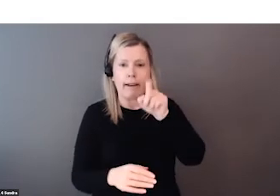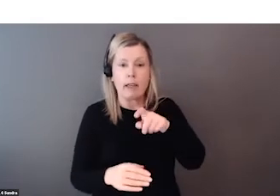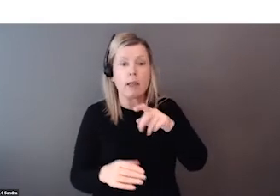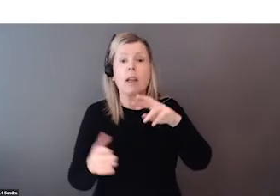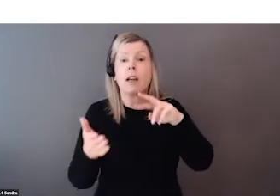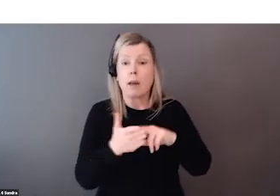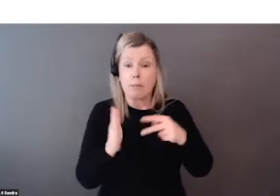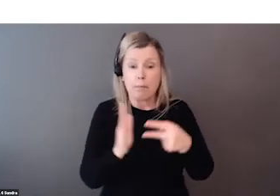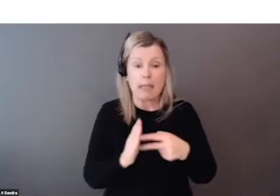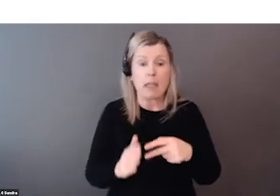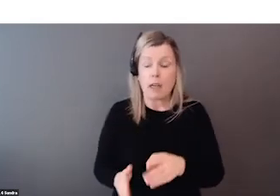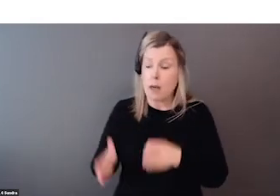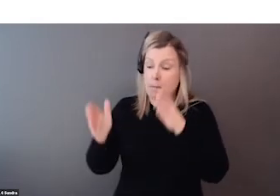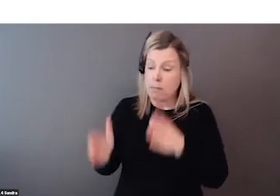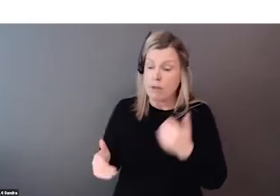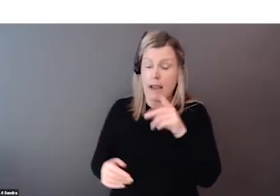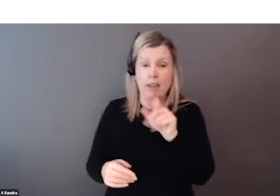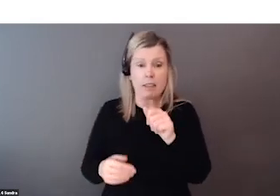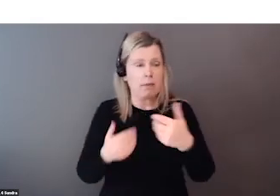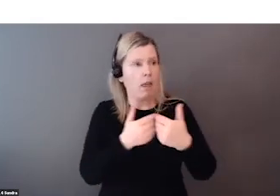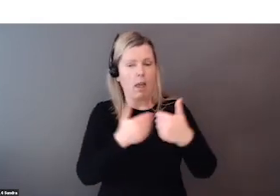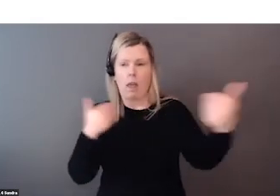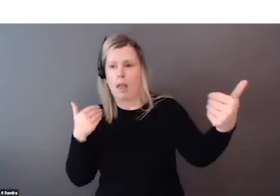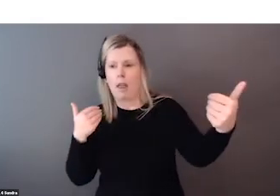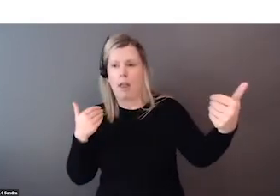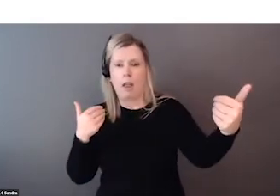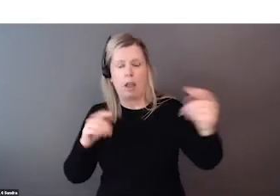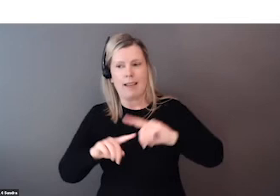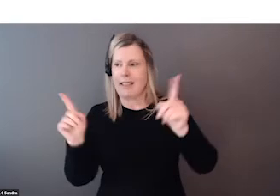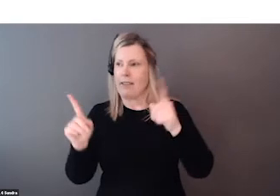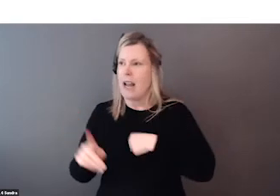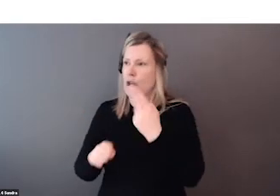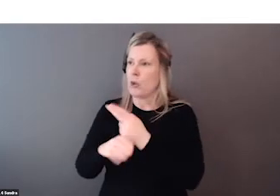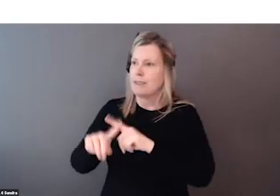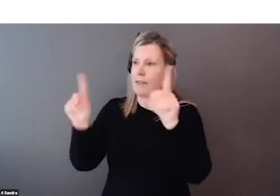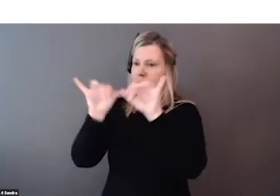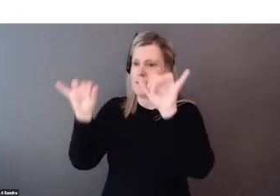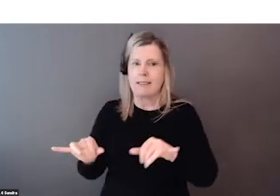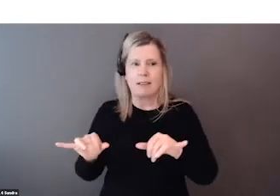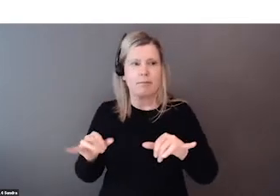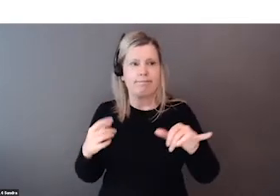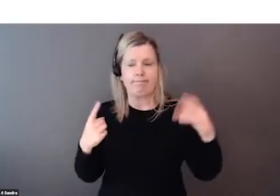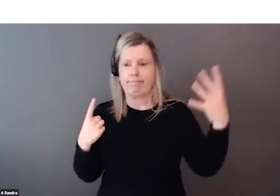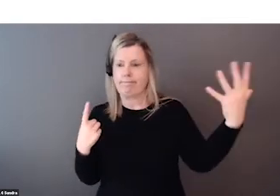And we continue to support a segregated digital access system, relegating alternative access systems